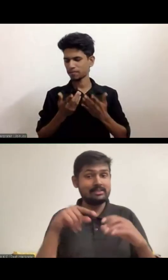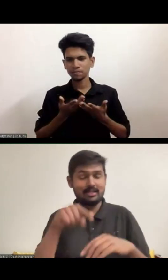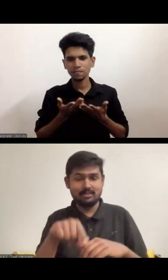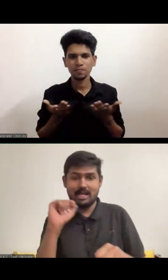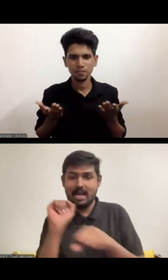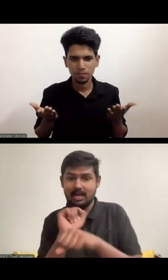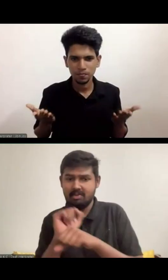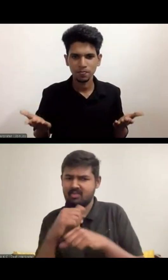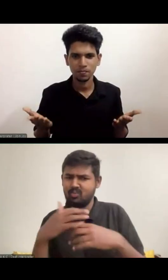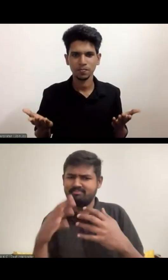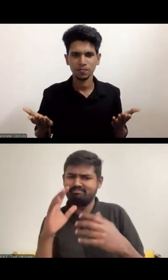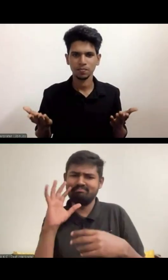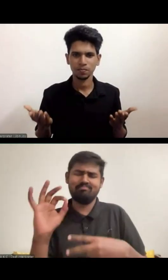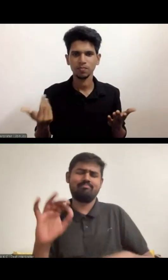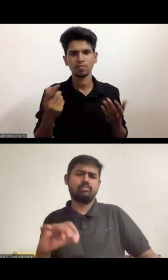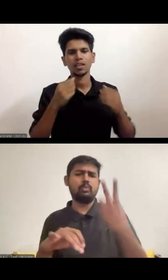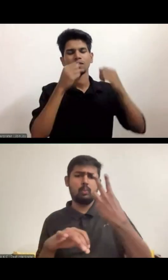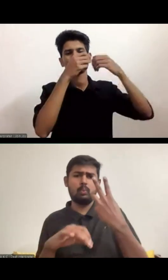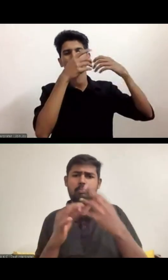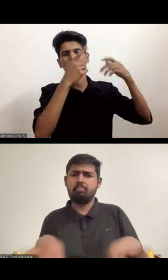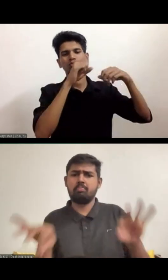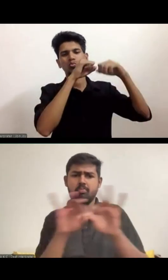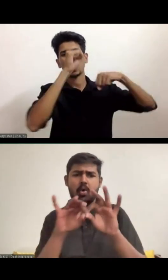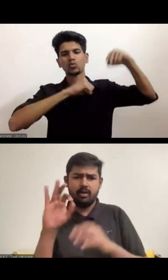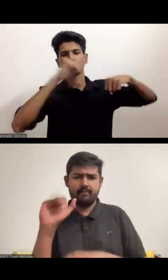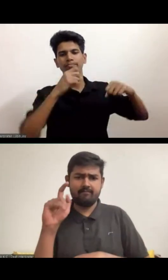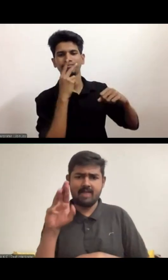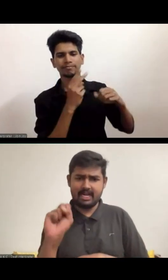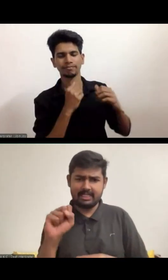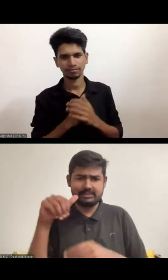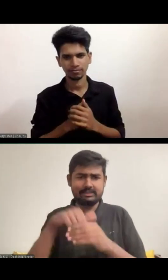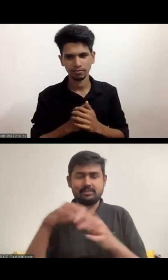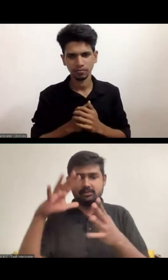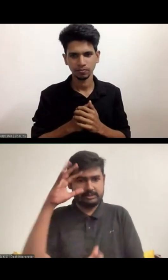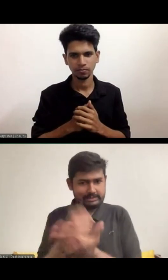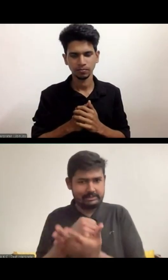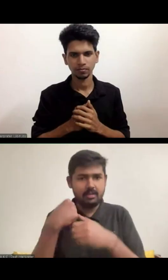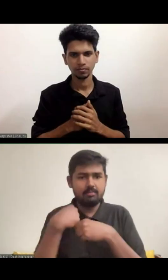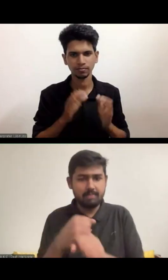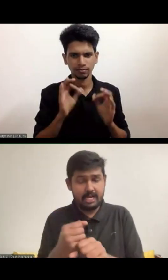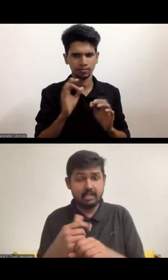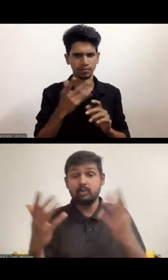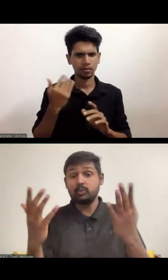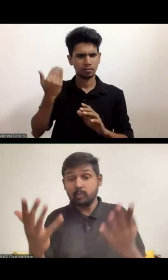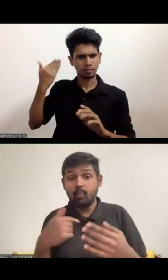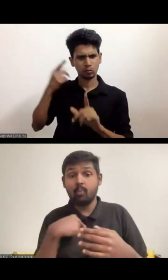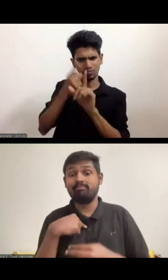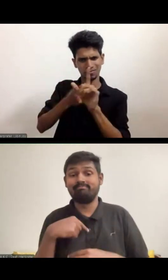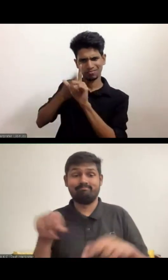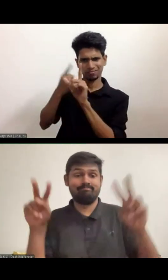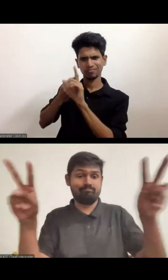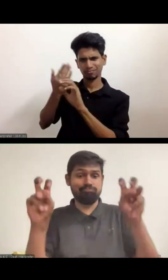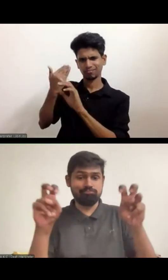And it's useful to point out that last year's theme for International Day of Persons with